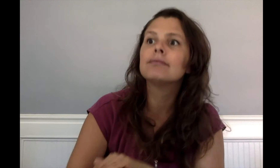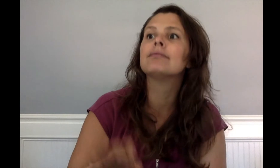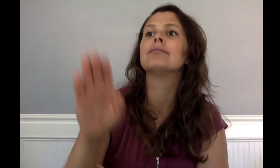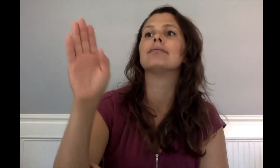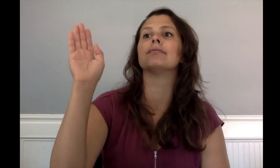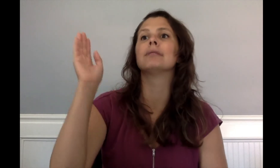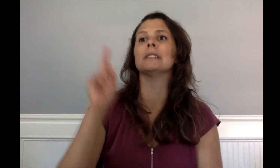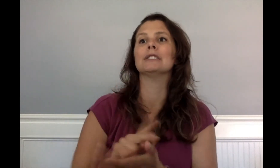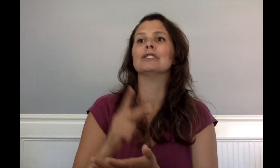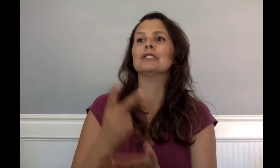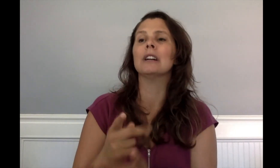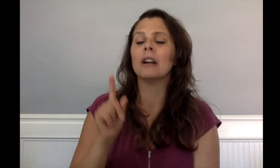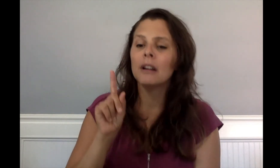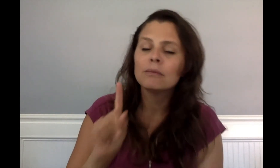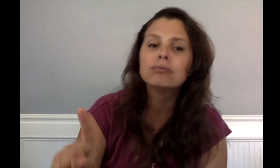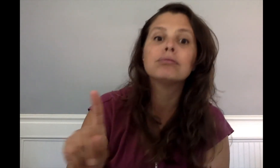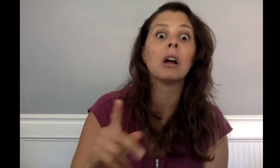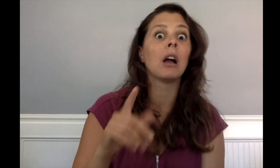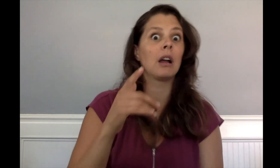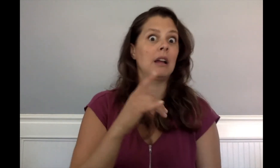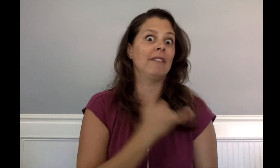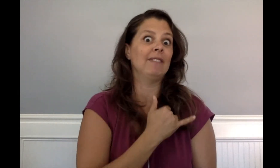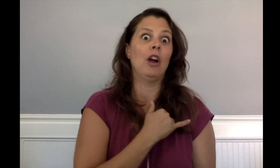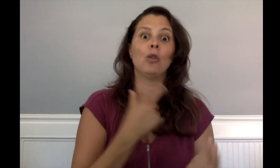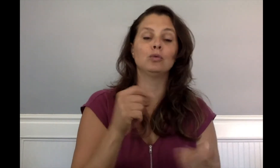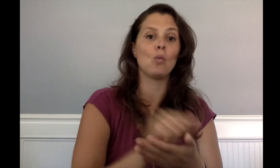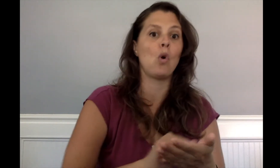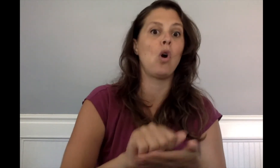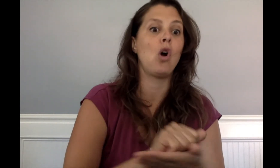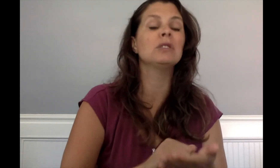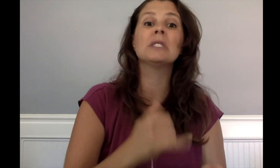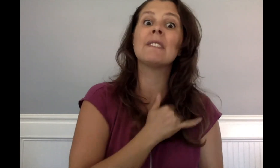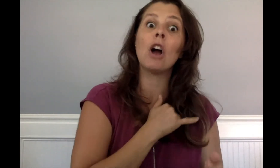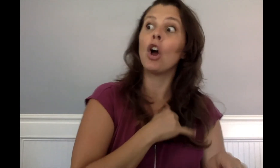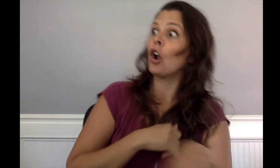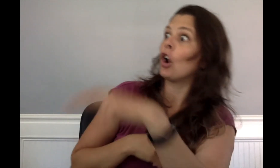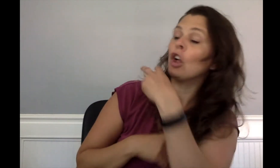"Get back out there," Yvette said